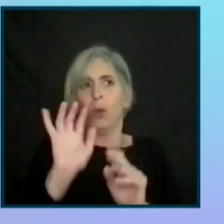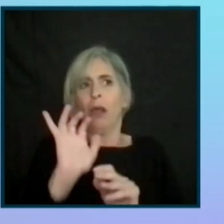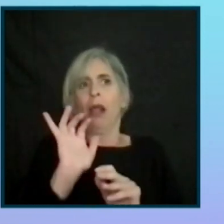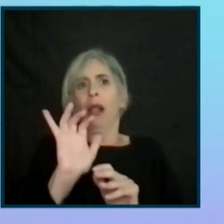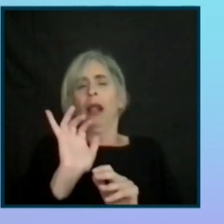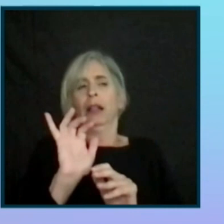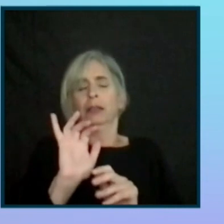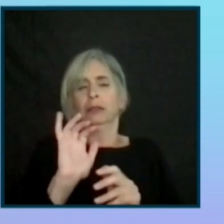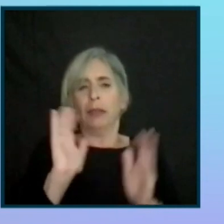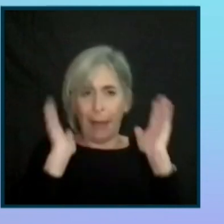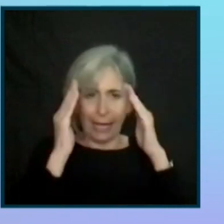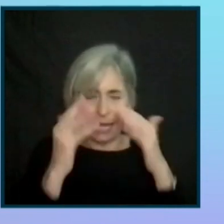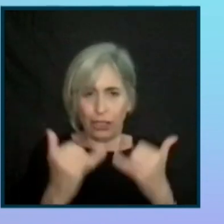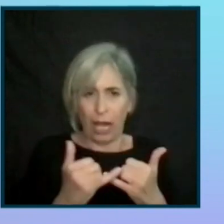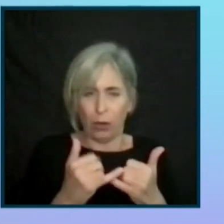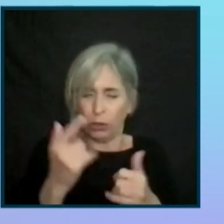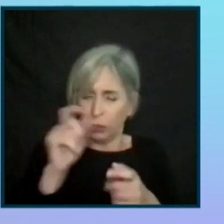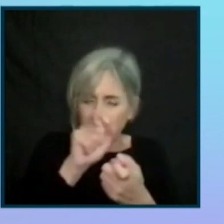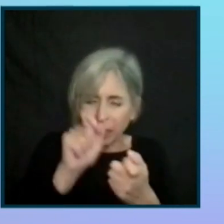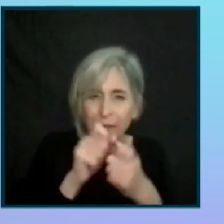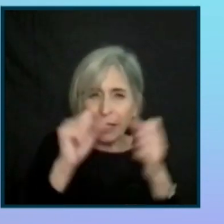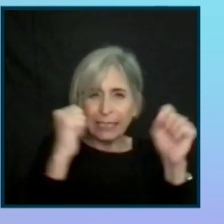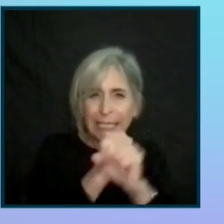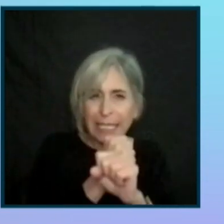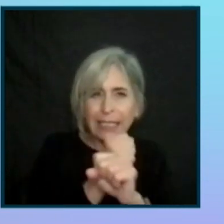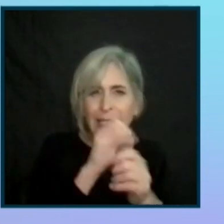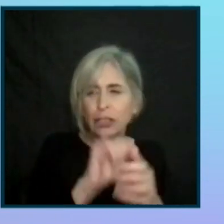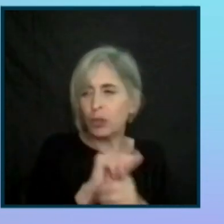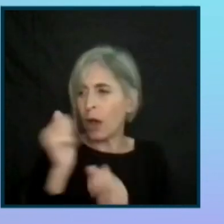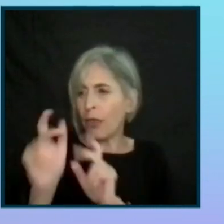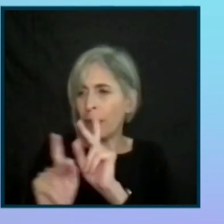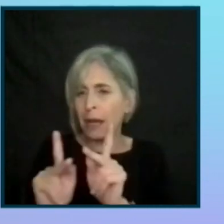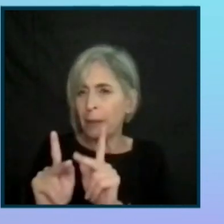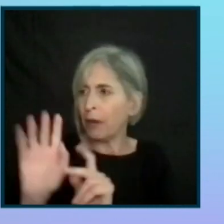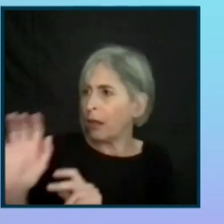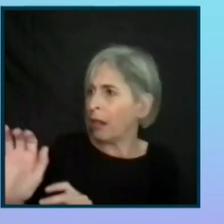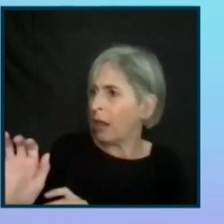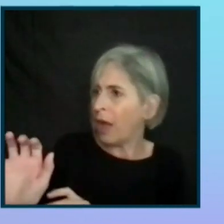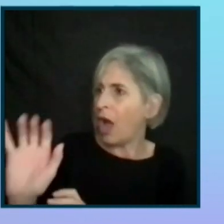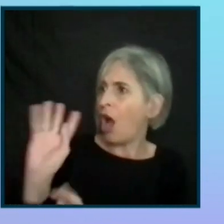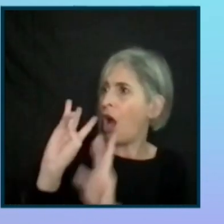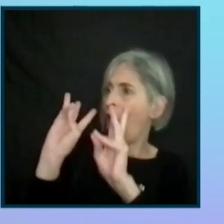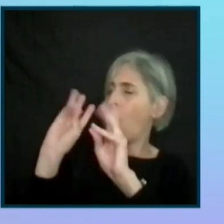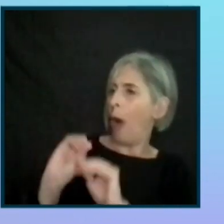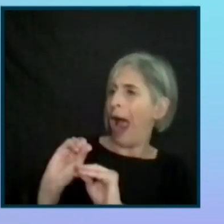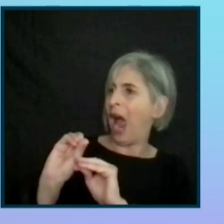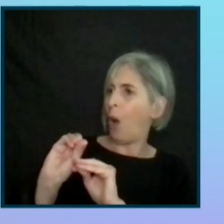Is there certain statistics that you've brought to other people that they've gone, wow, I never thought of it that way.